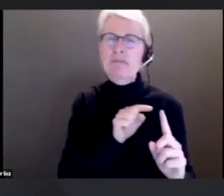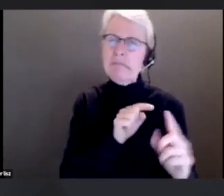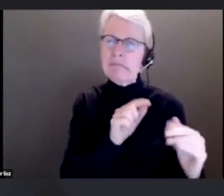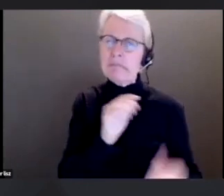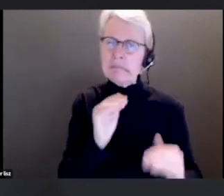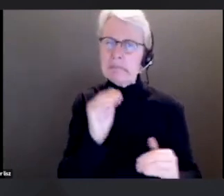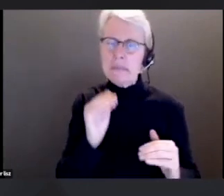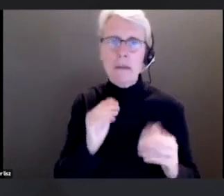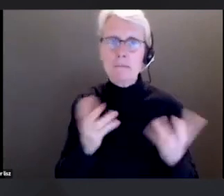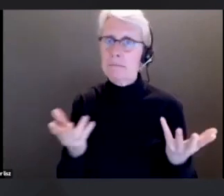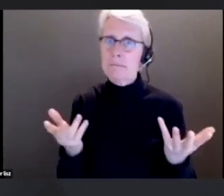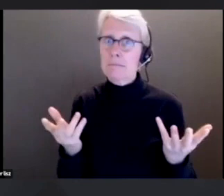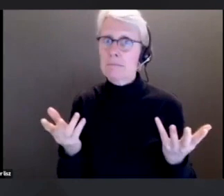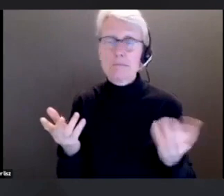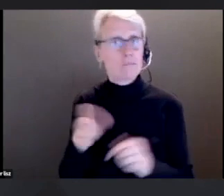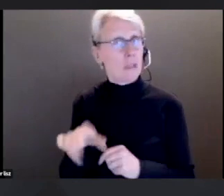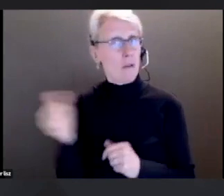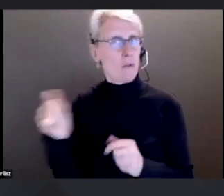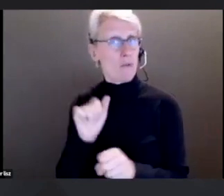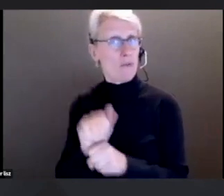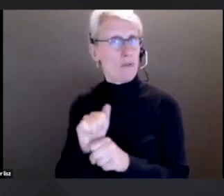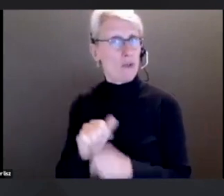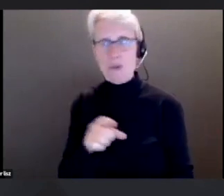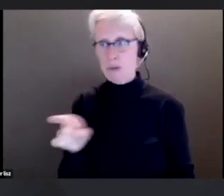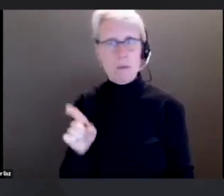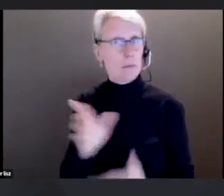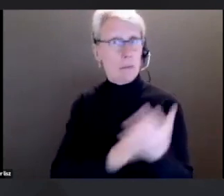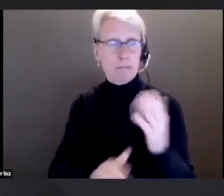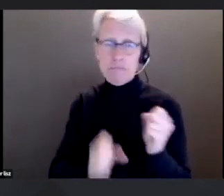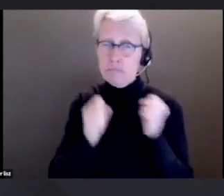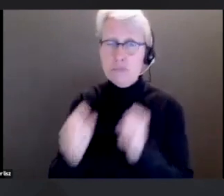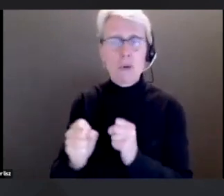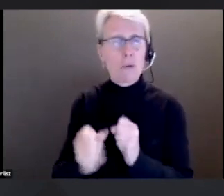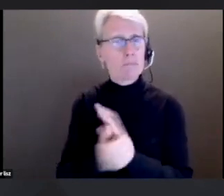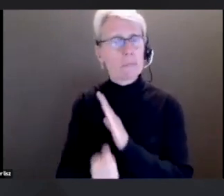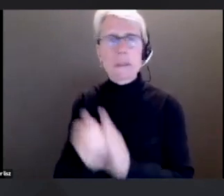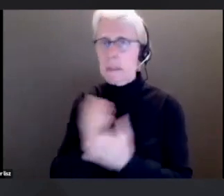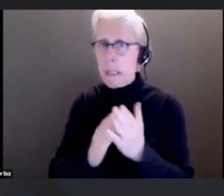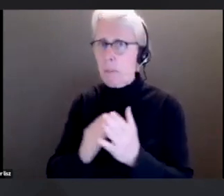to work with and do other type of accommodations as well. So I think to me that's probably the biggest thing is